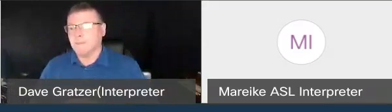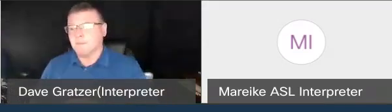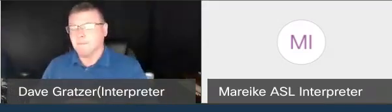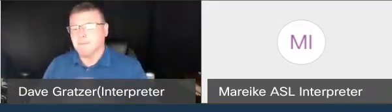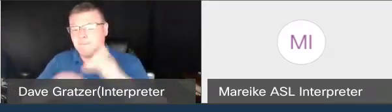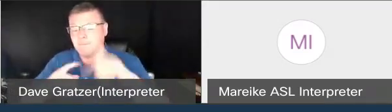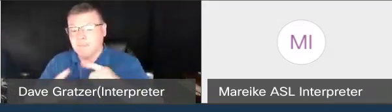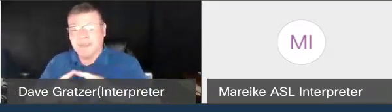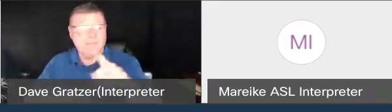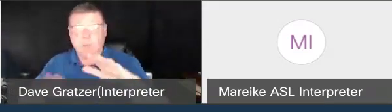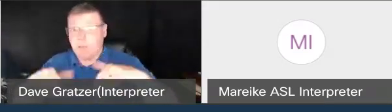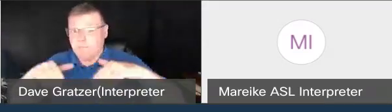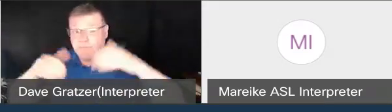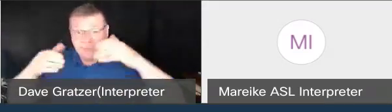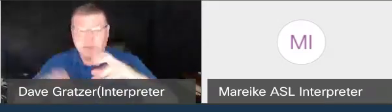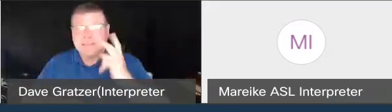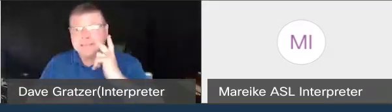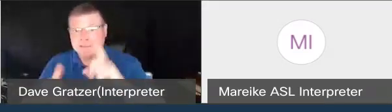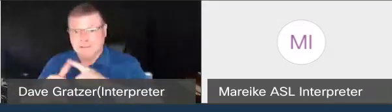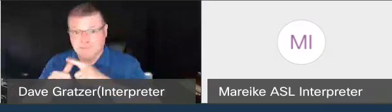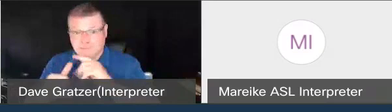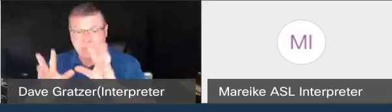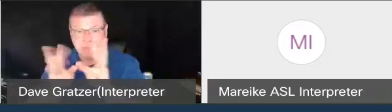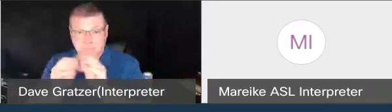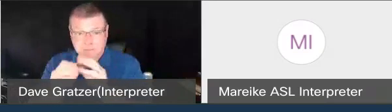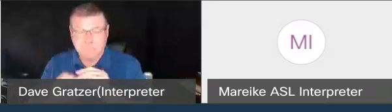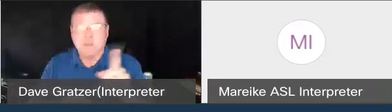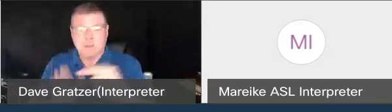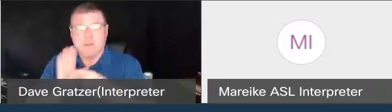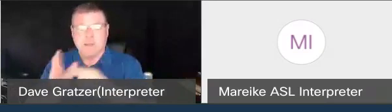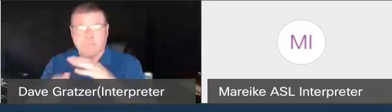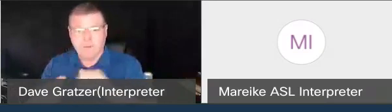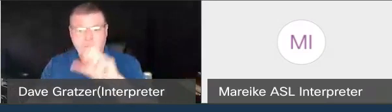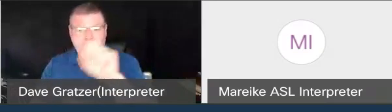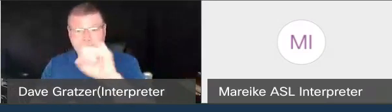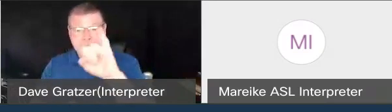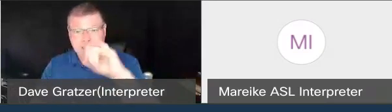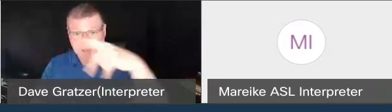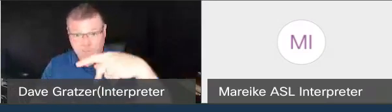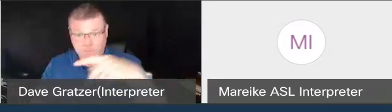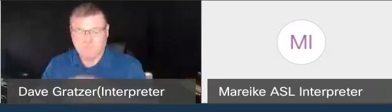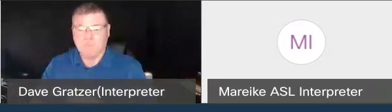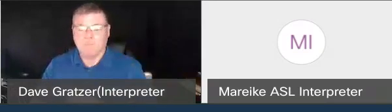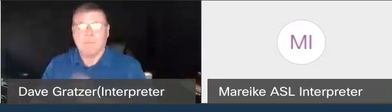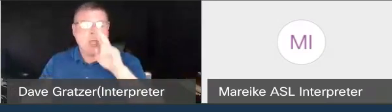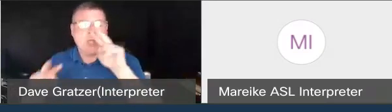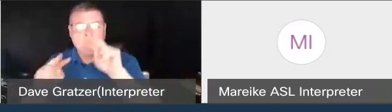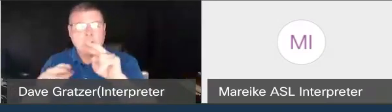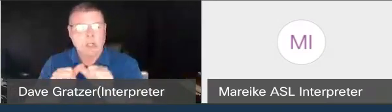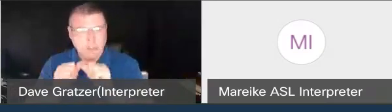if you didn't get a chance to see our first webinar, we present some data from the Serial Inebriate Program, which looked at the duration of sentence